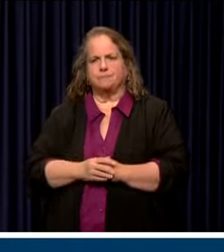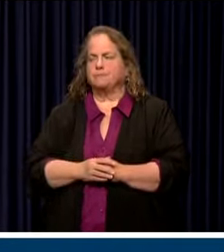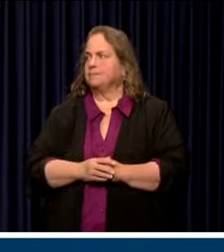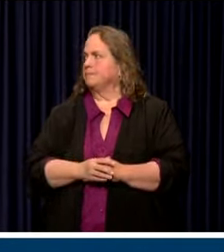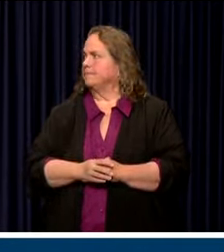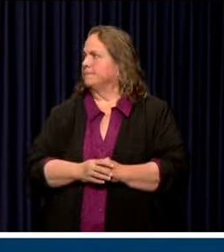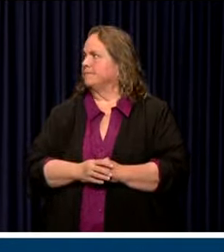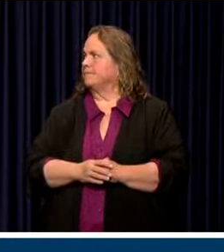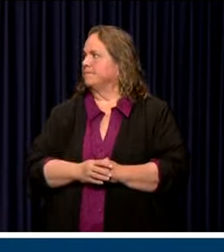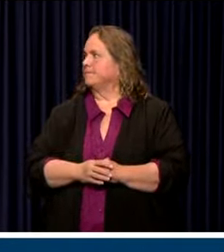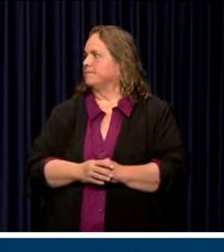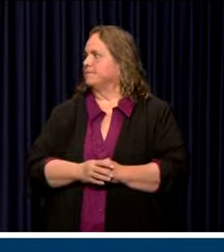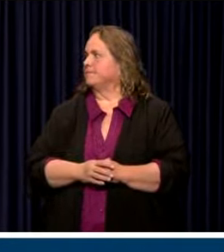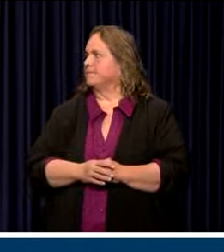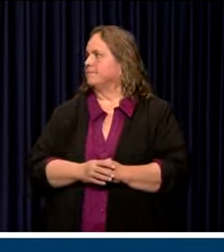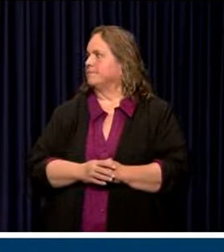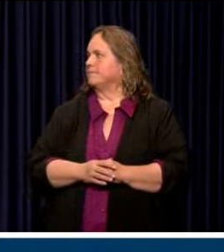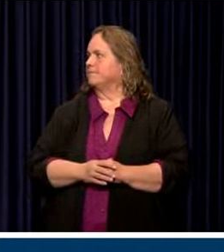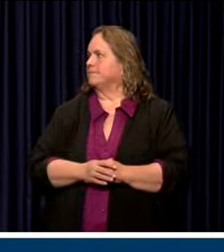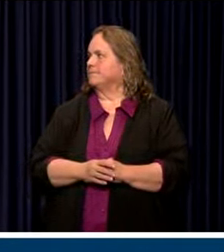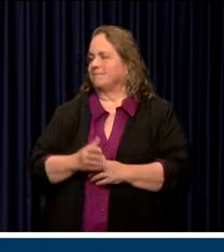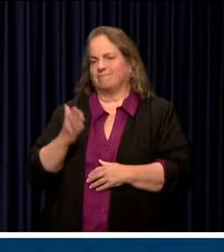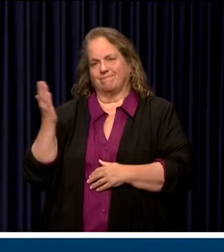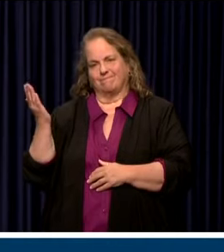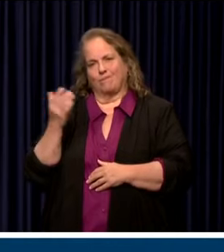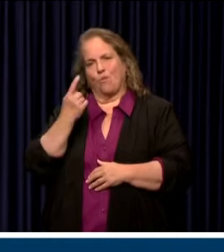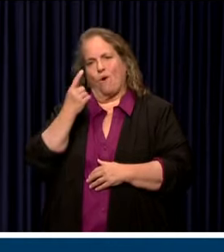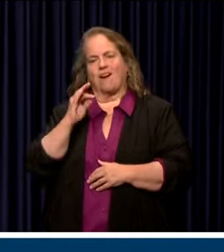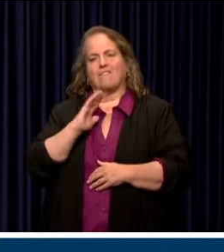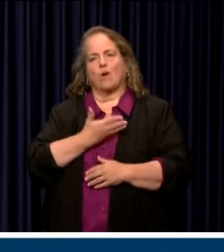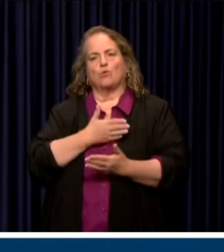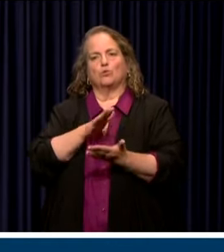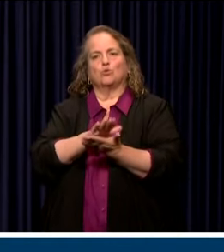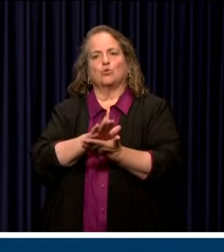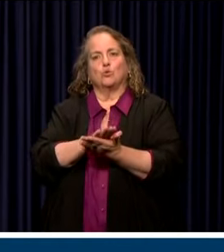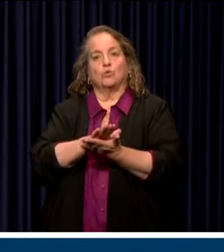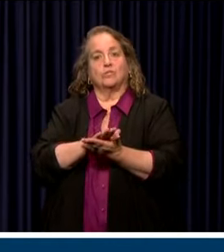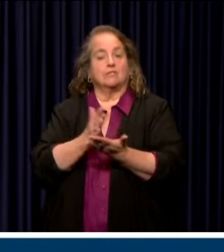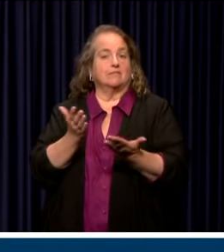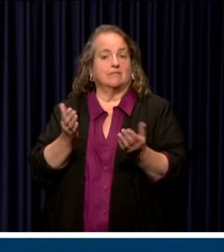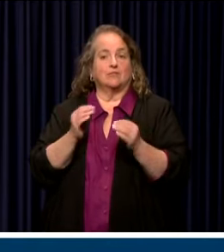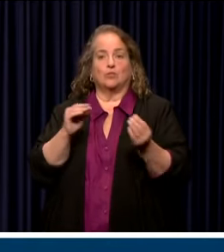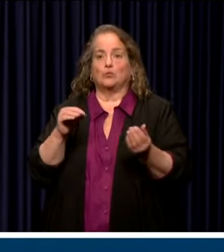CORONAVIRUS. THAT MIGHT SOUND STRANGE THAT YOU THINK 177, BUT WHEN WE TWO